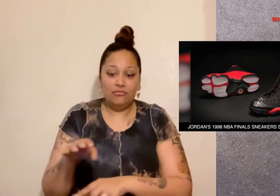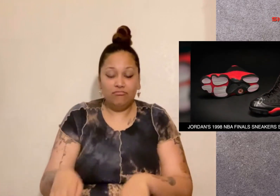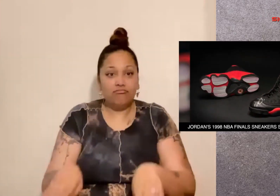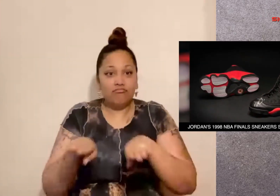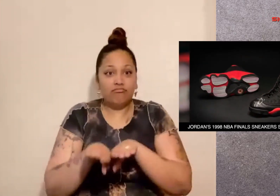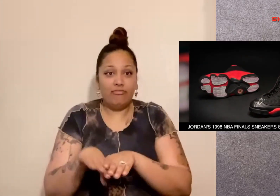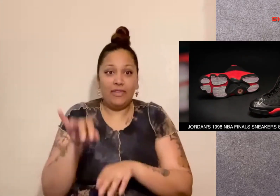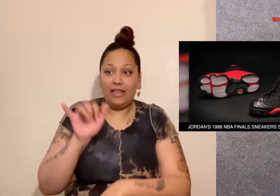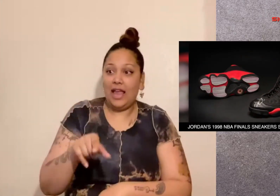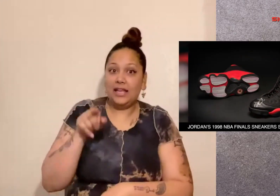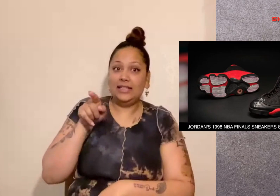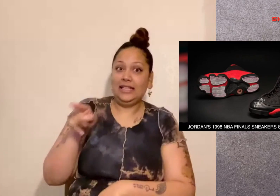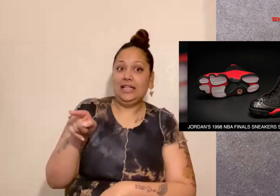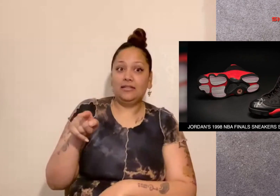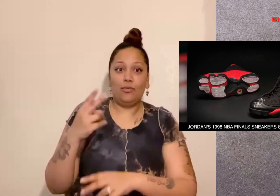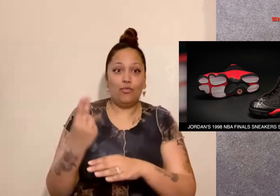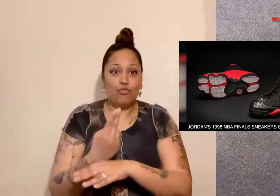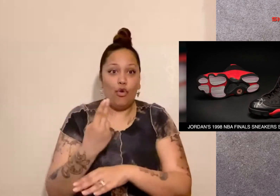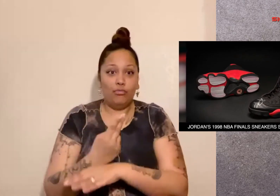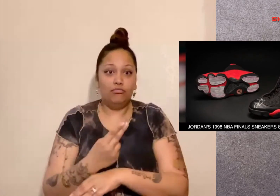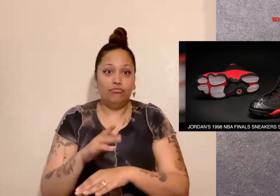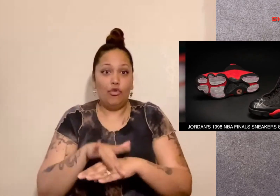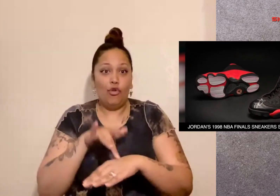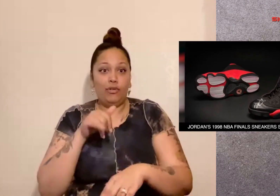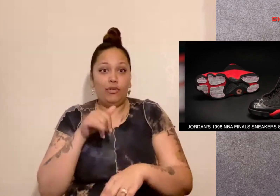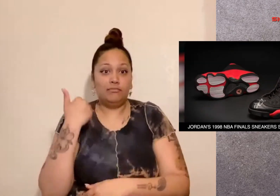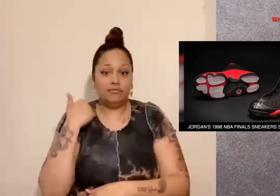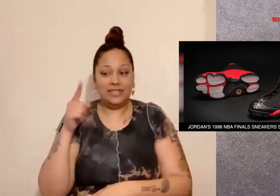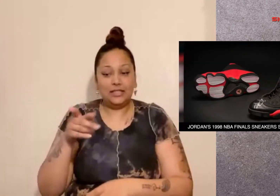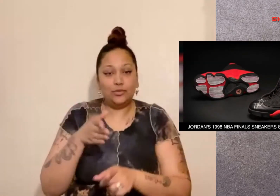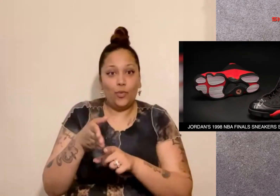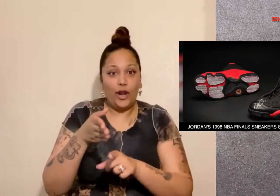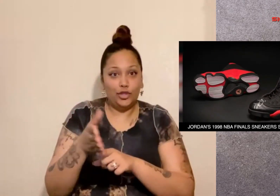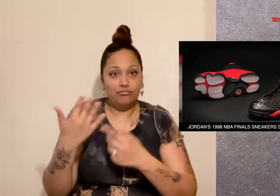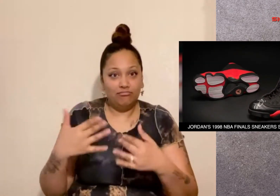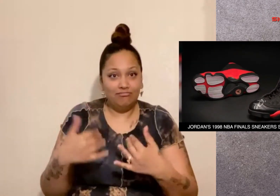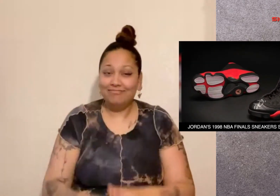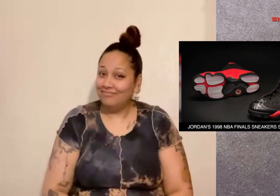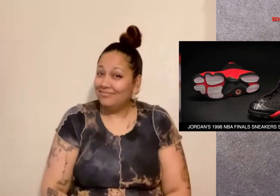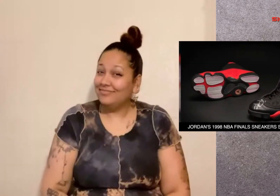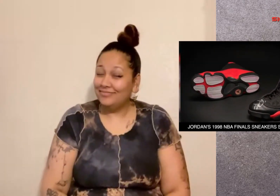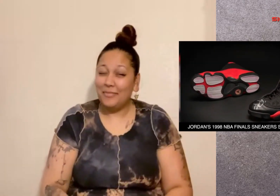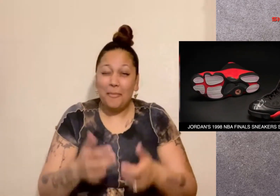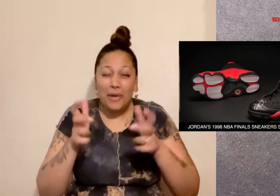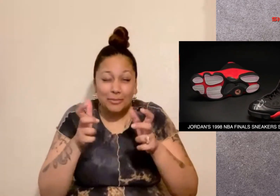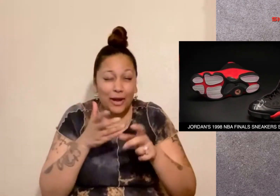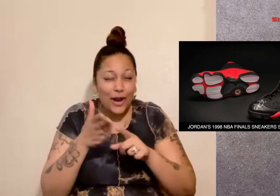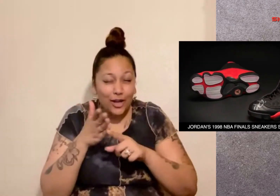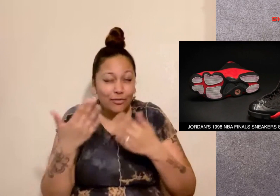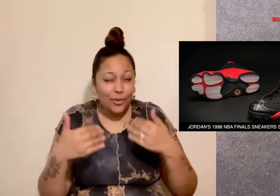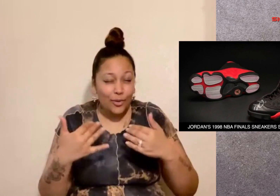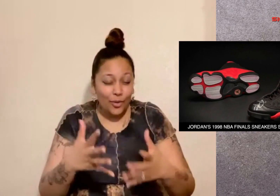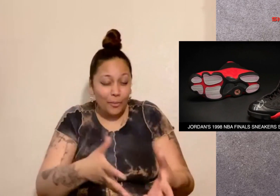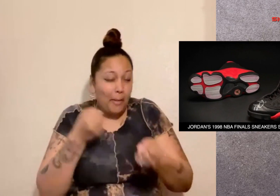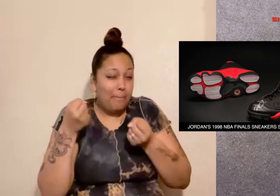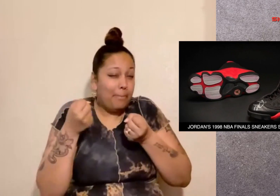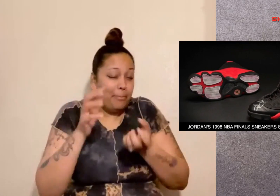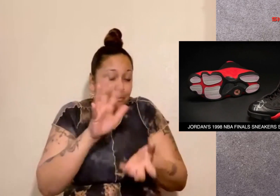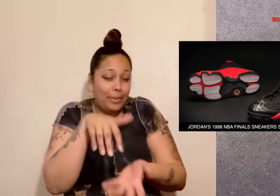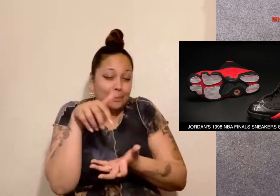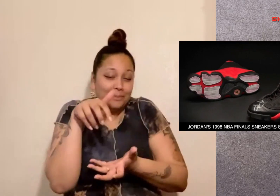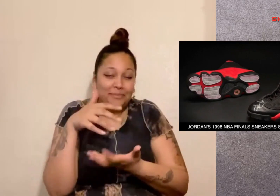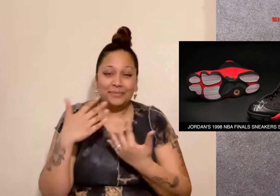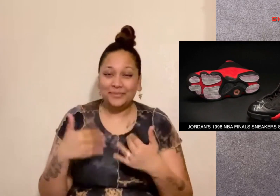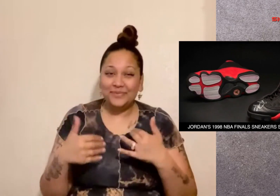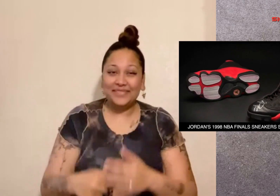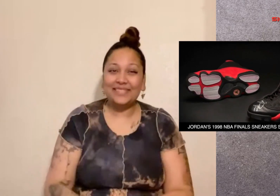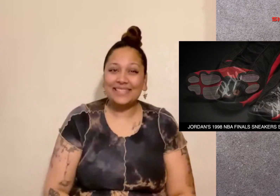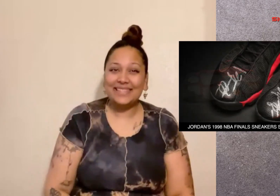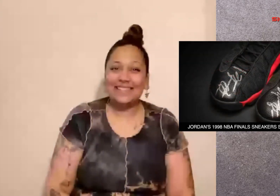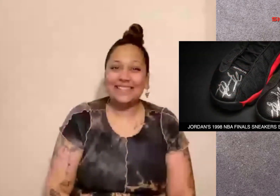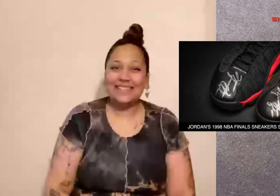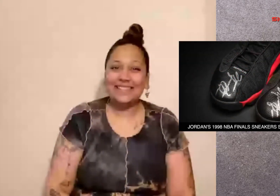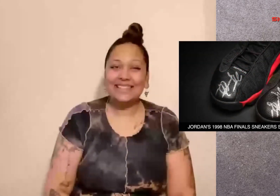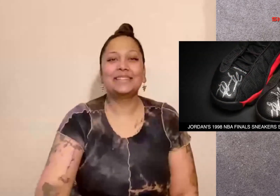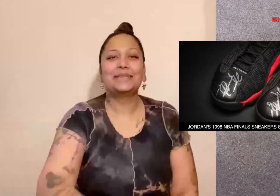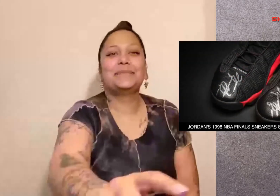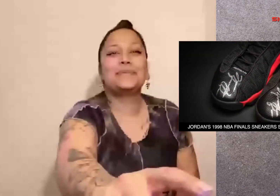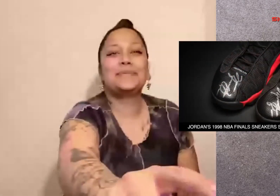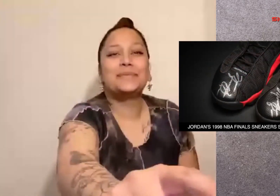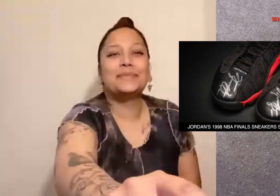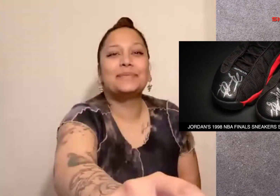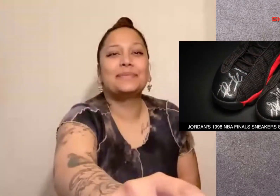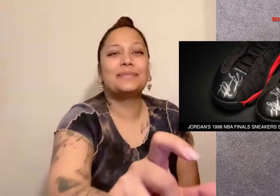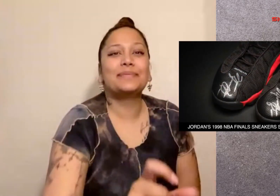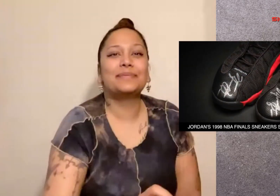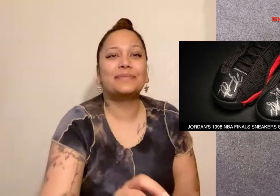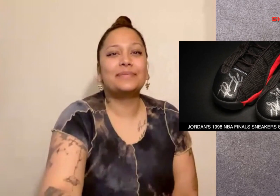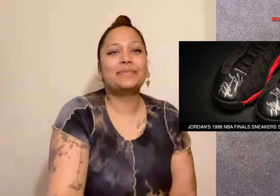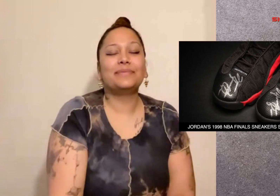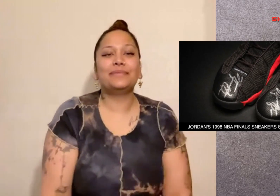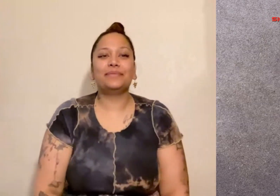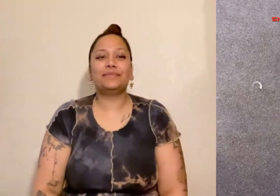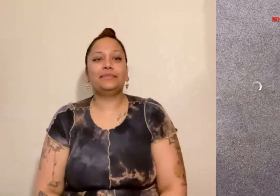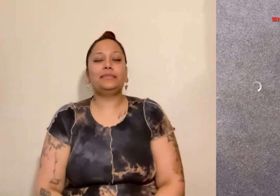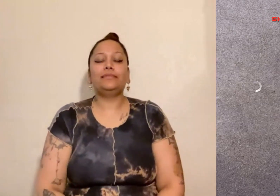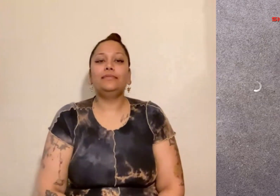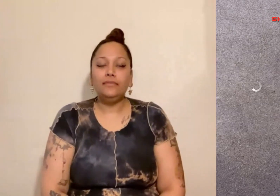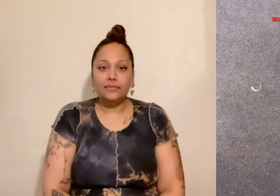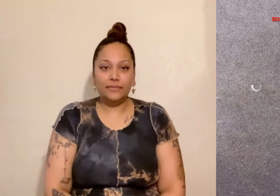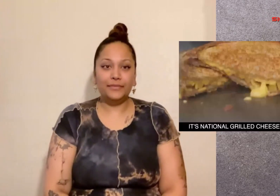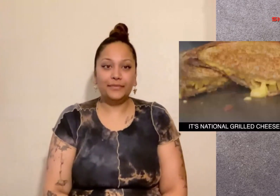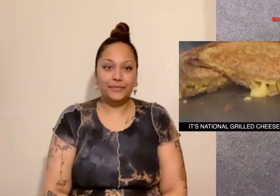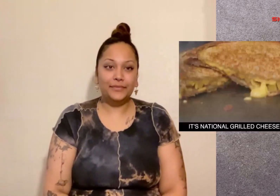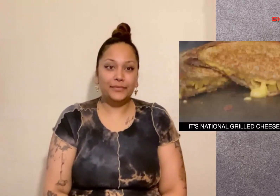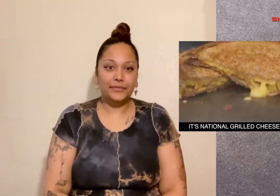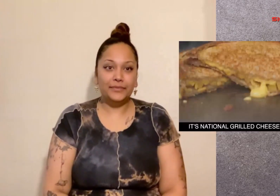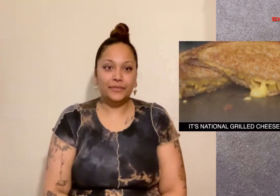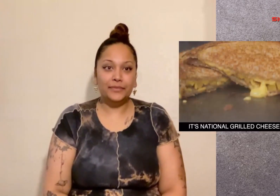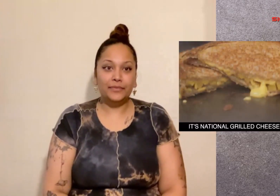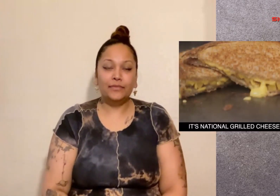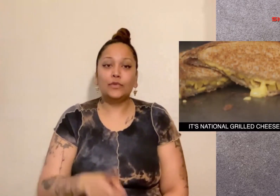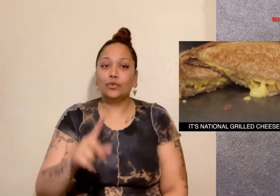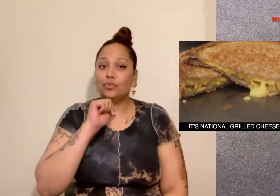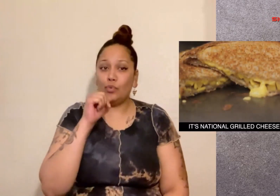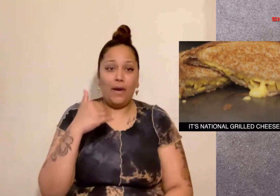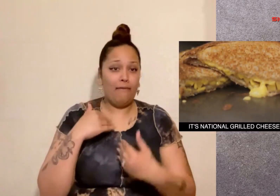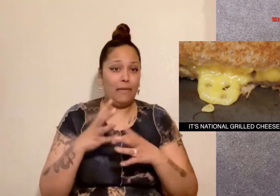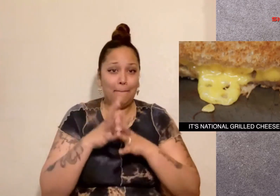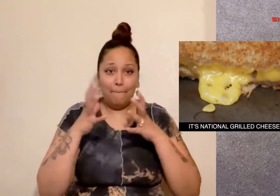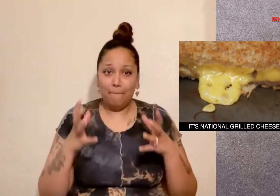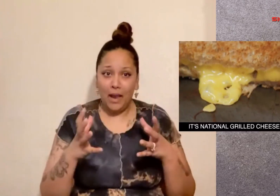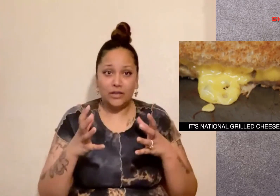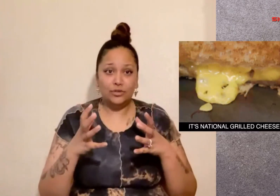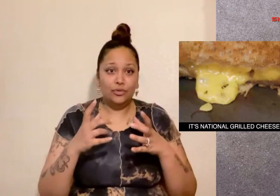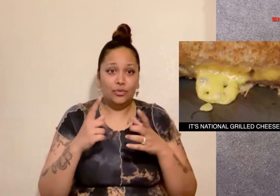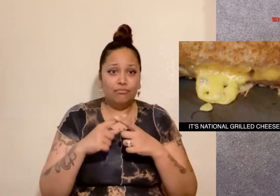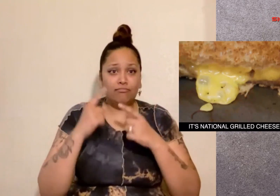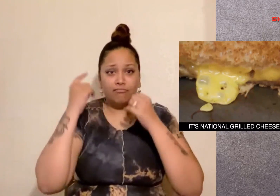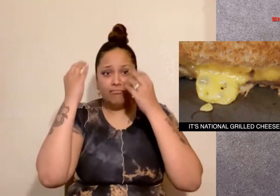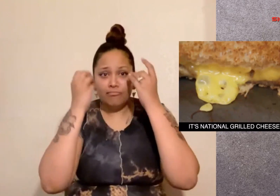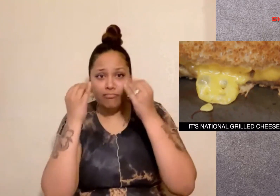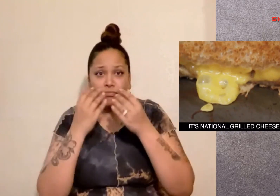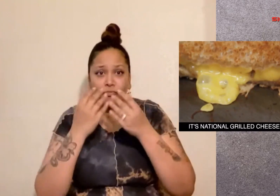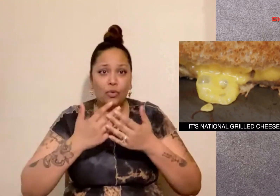for the pair of Nike Airships that Jordan wore earlier in his career